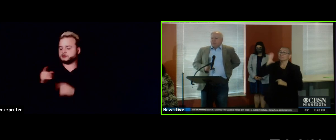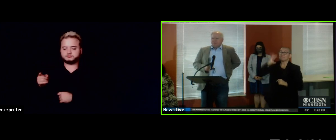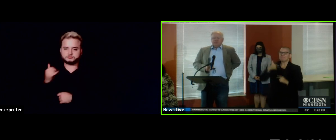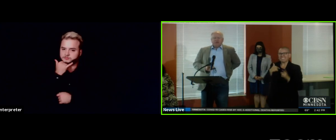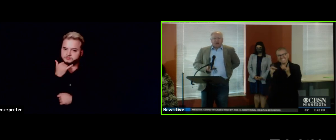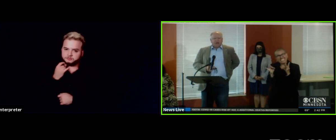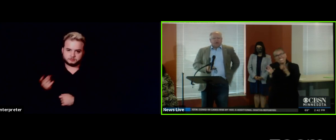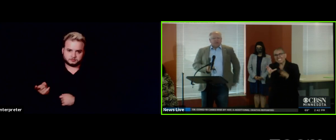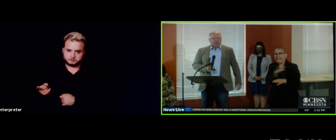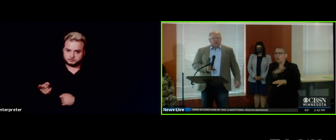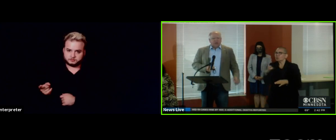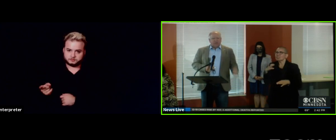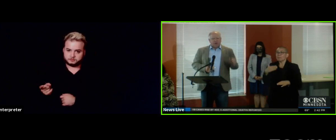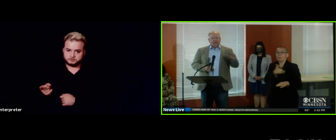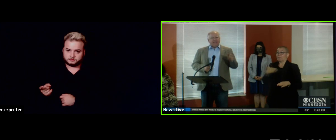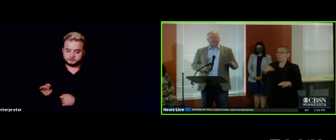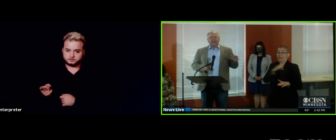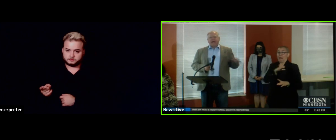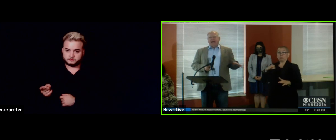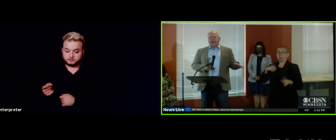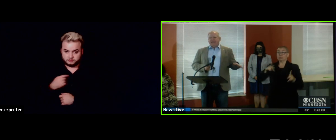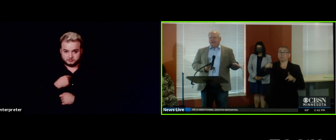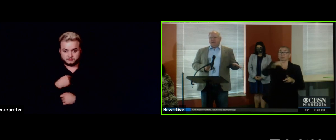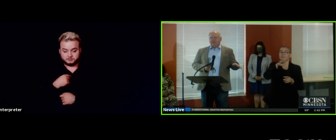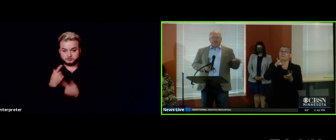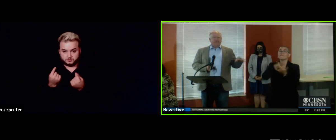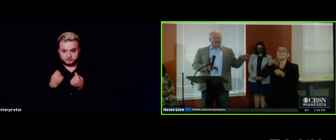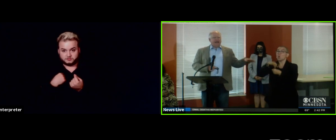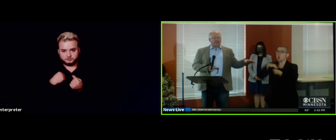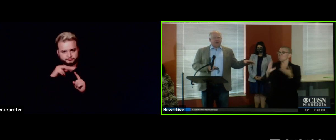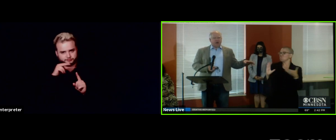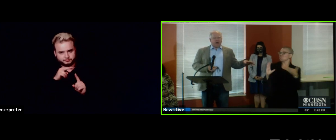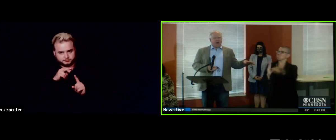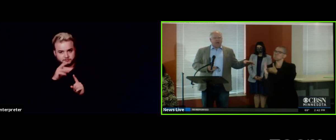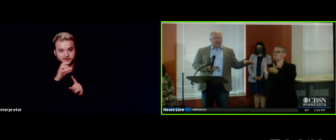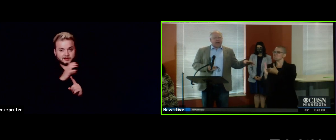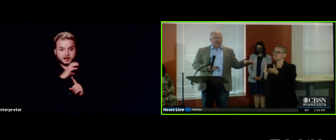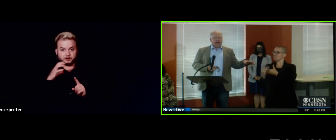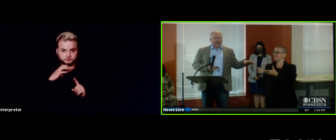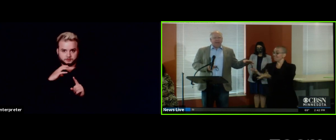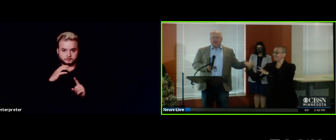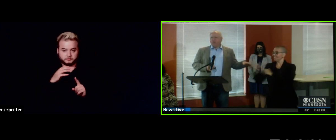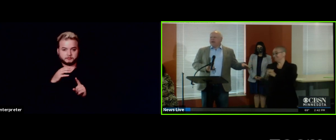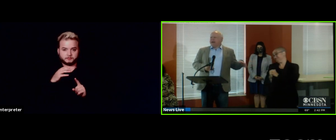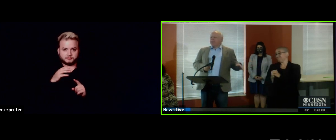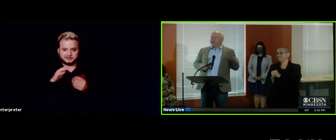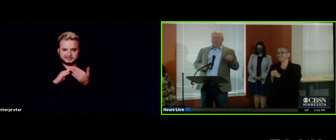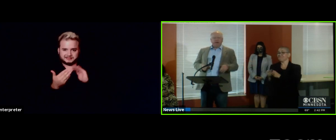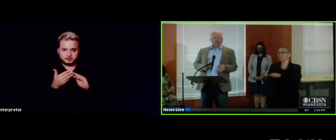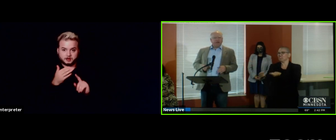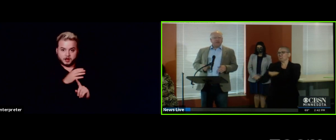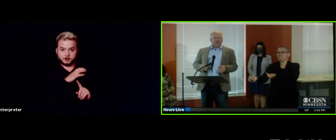of Congress vote against aid through a disaster and then when it happened in their district